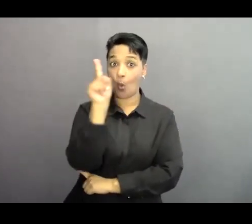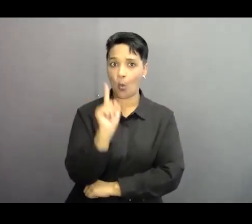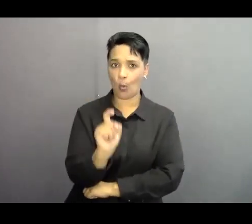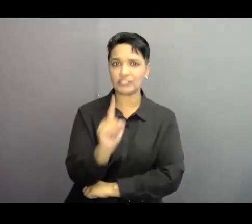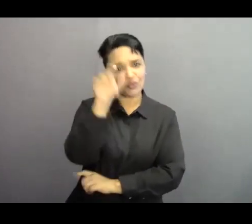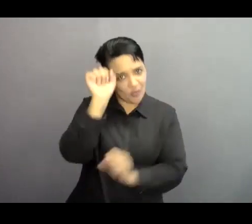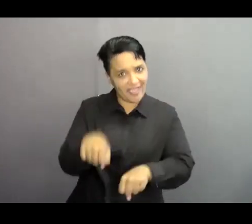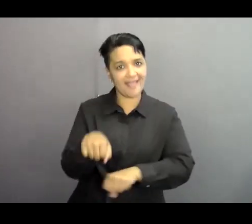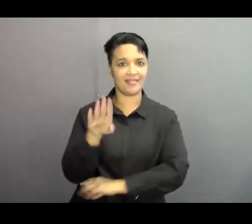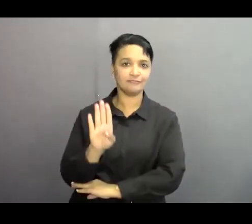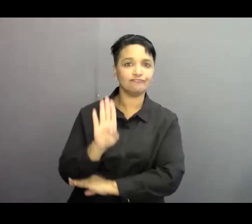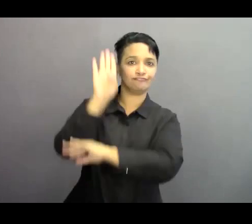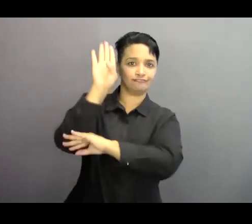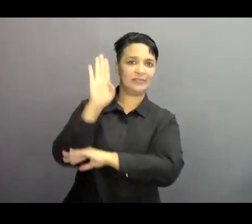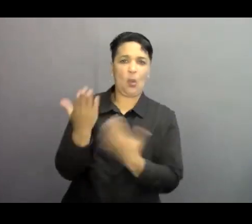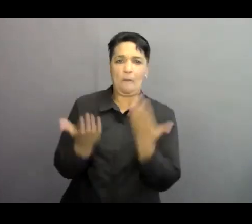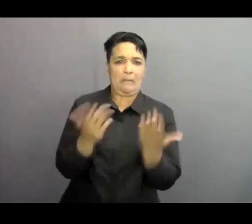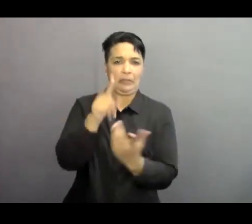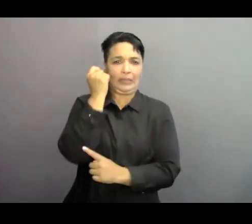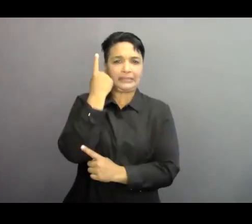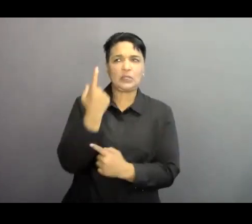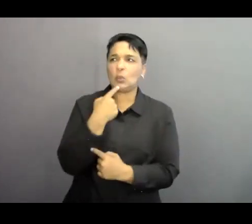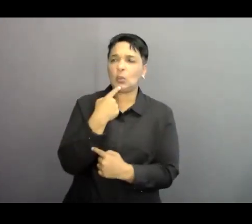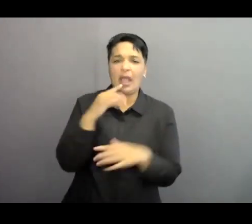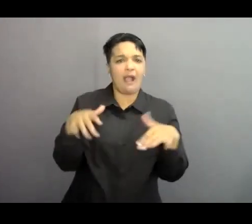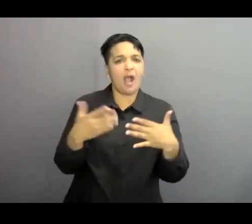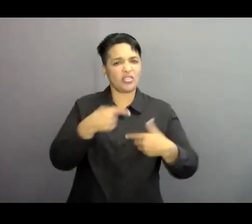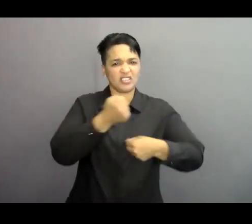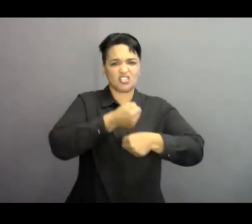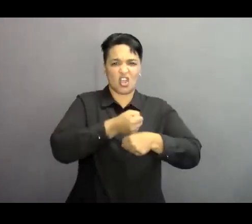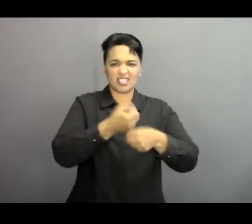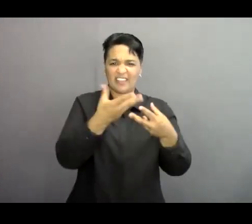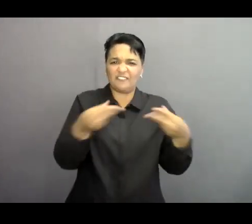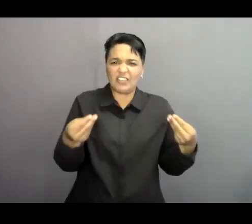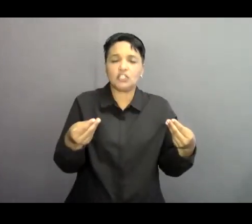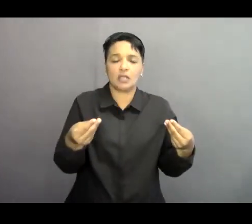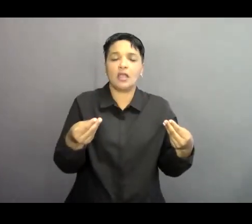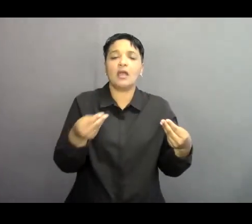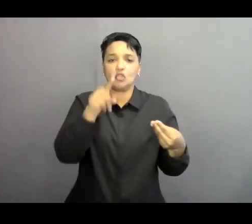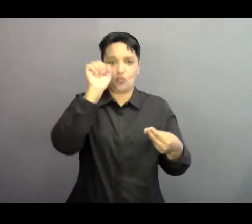how to complete it before we actually move into our breakout groups to do that work. I